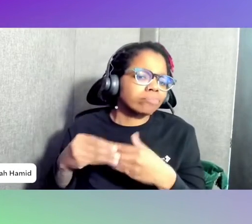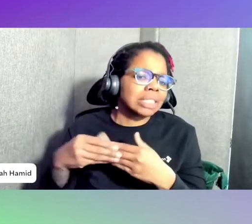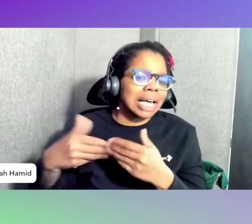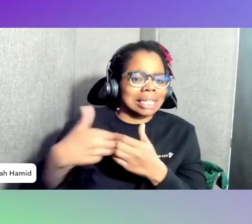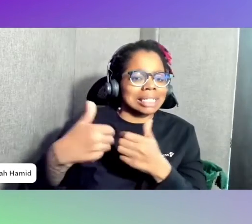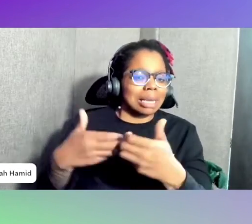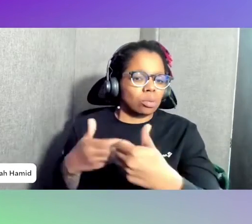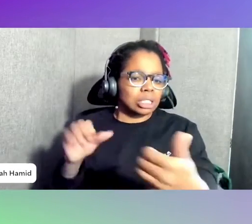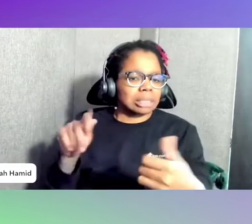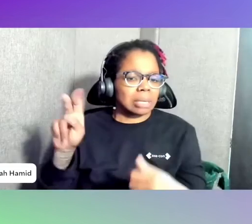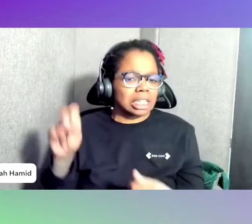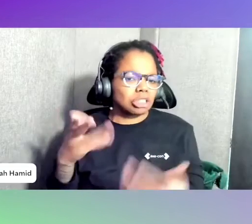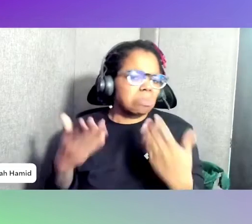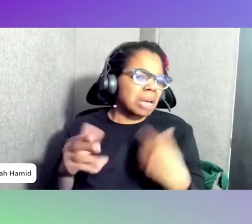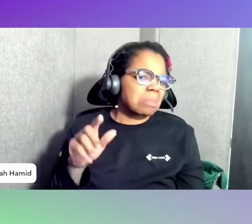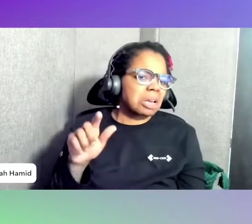braces,